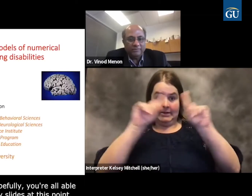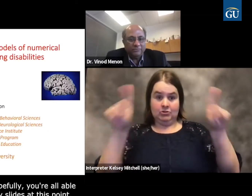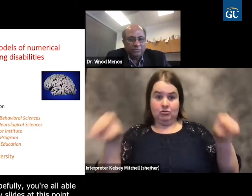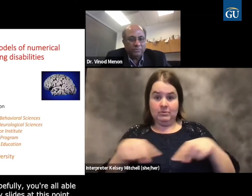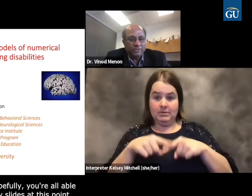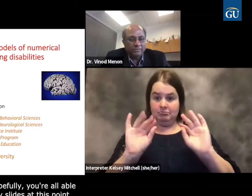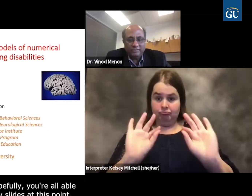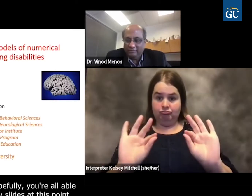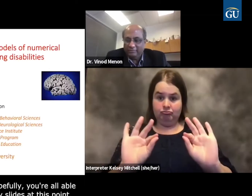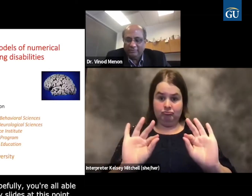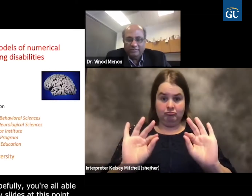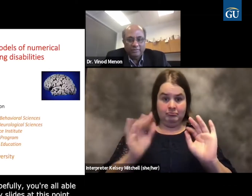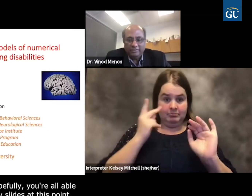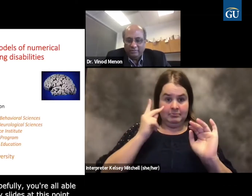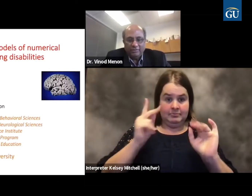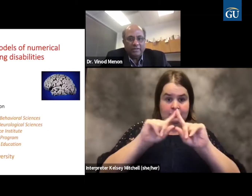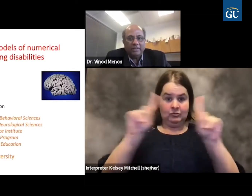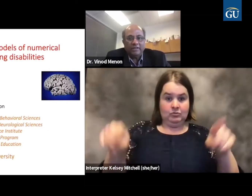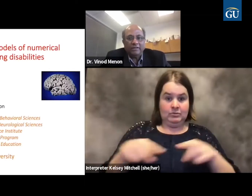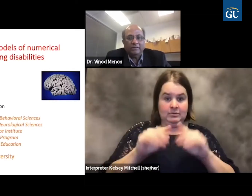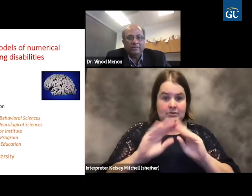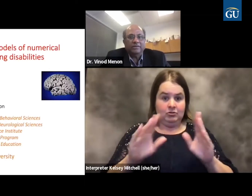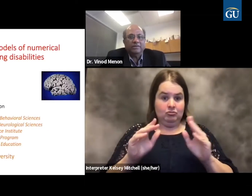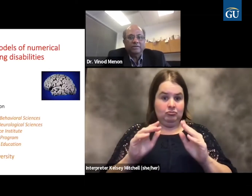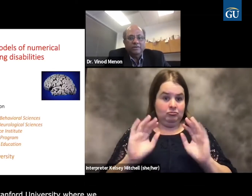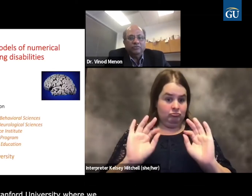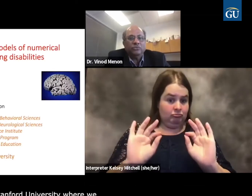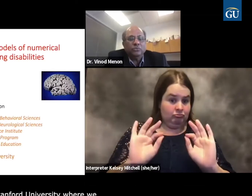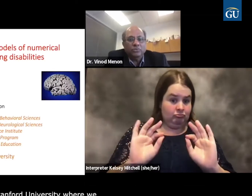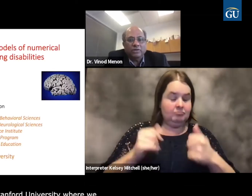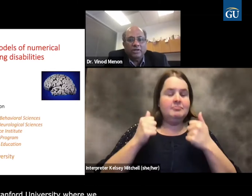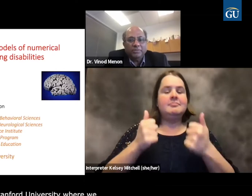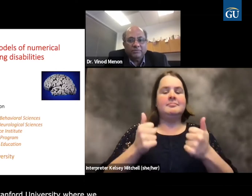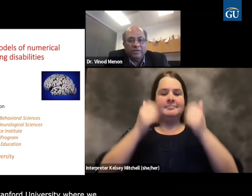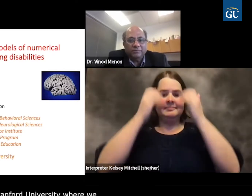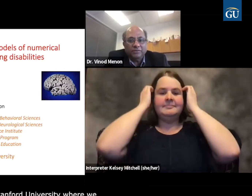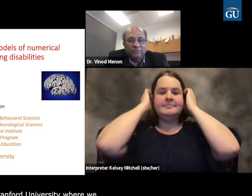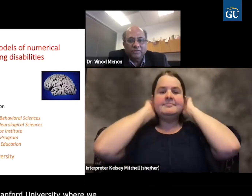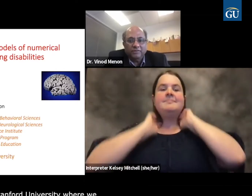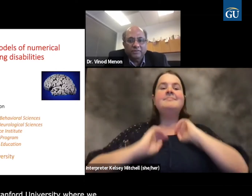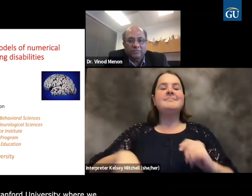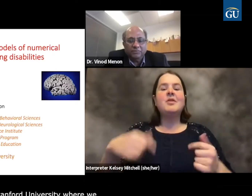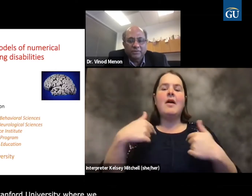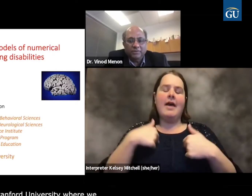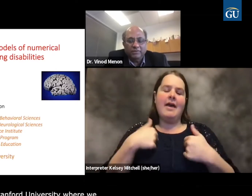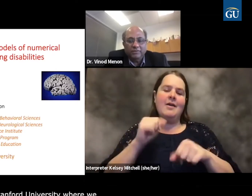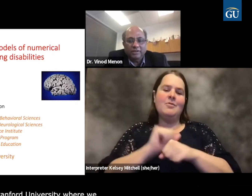my slides at this point